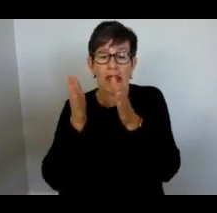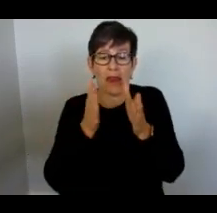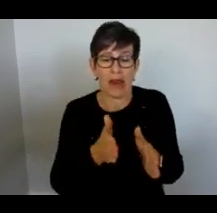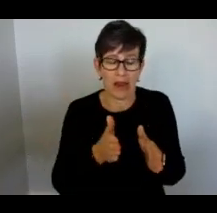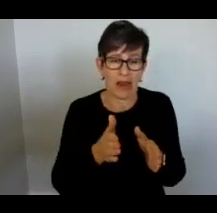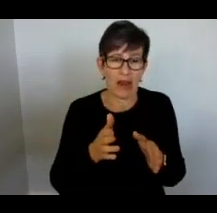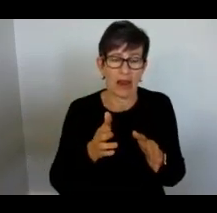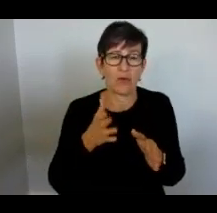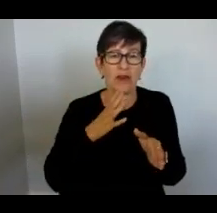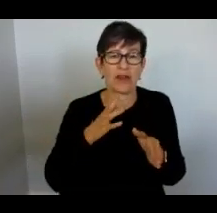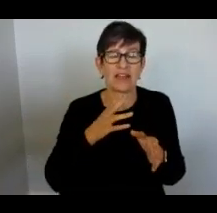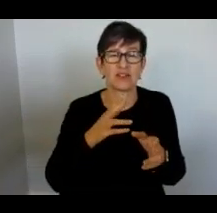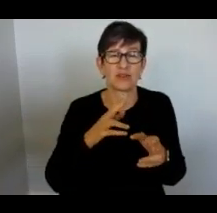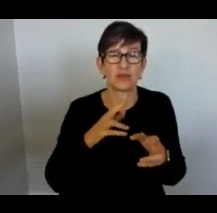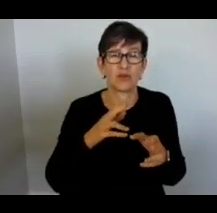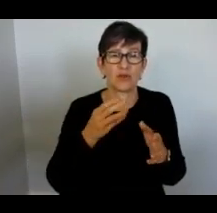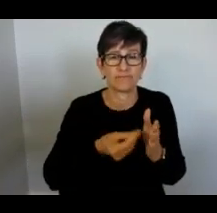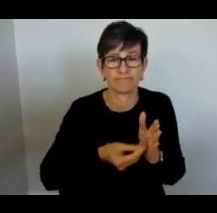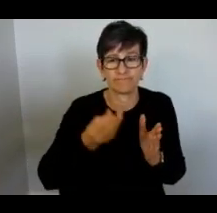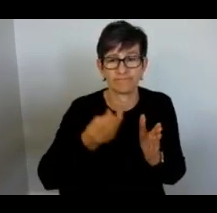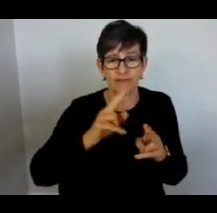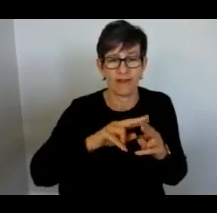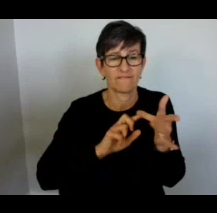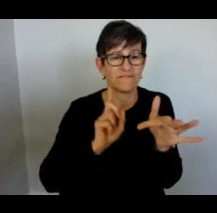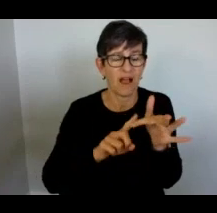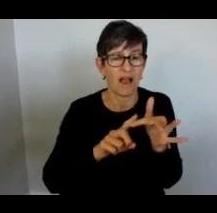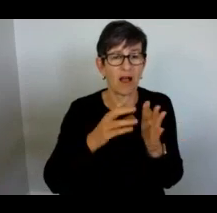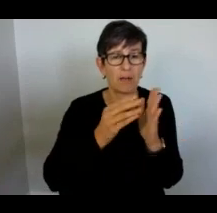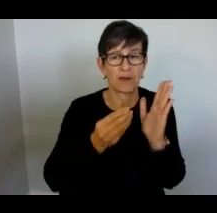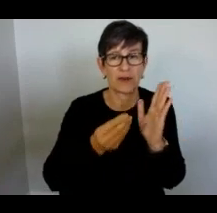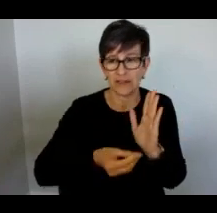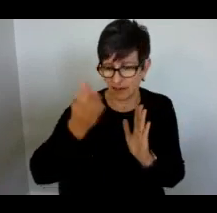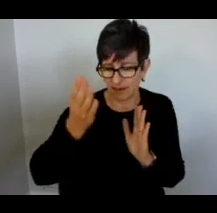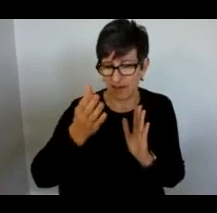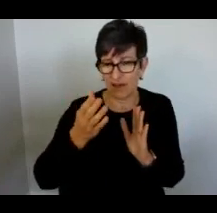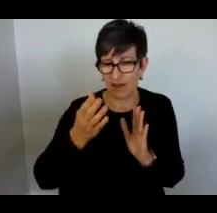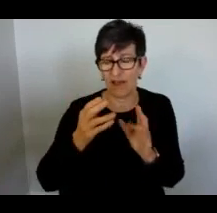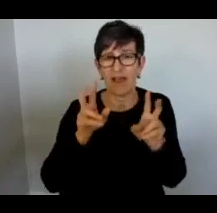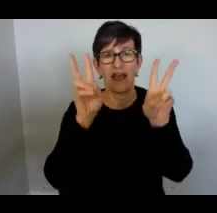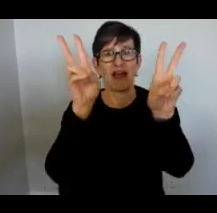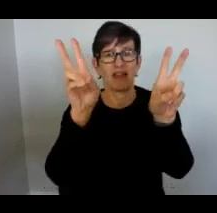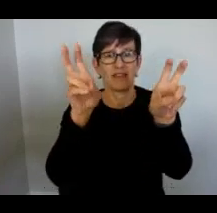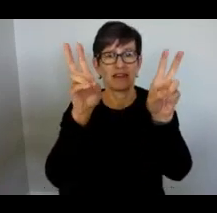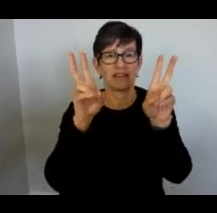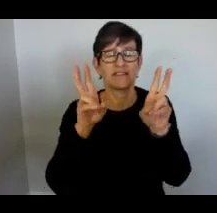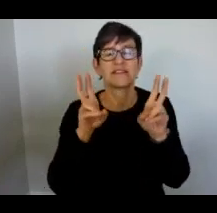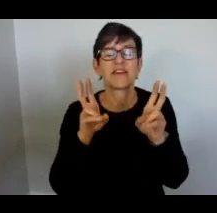then the definition narrows which then means unless a grandparent takes on a 113 application